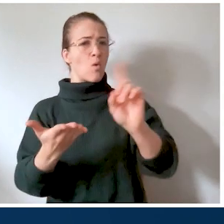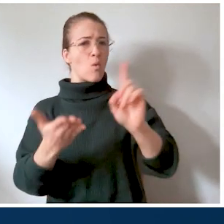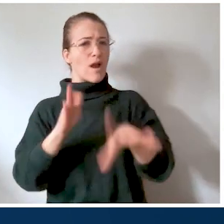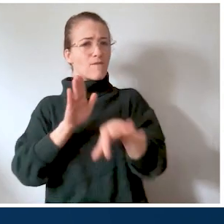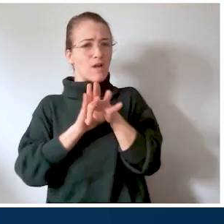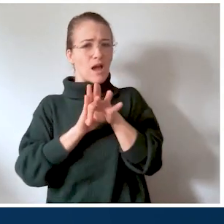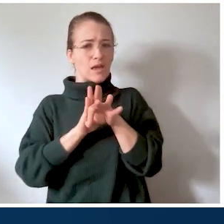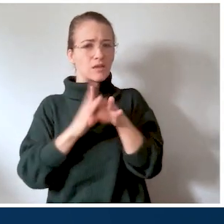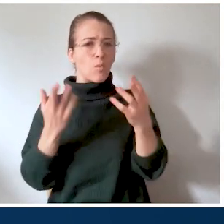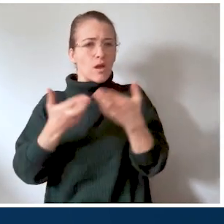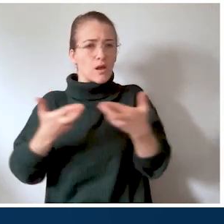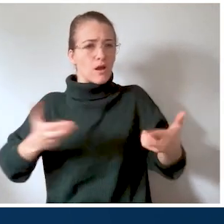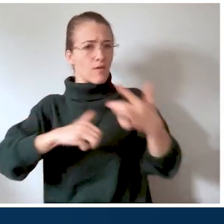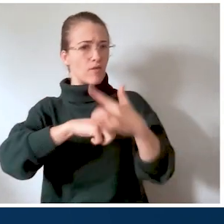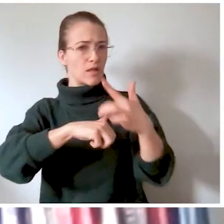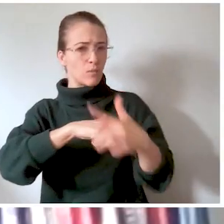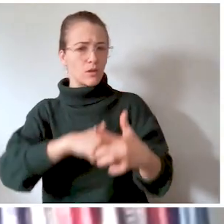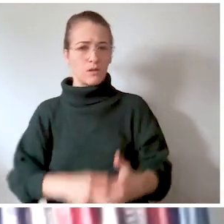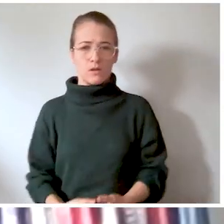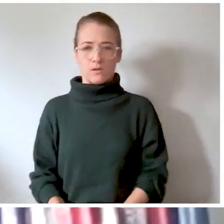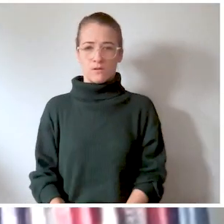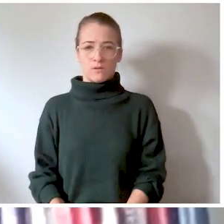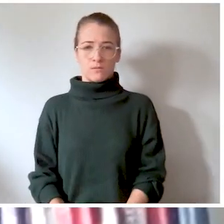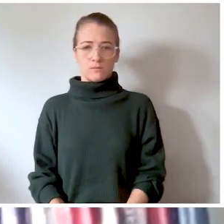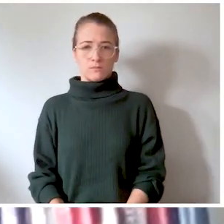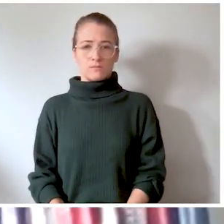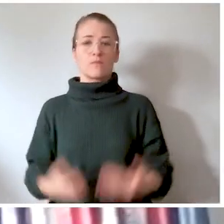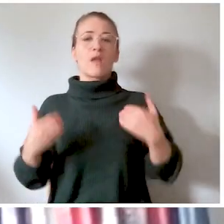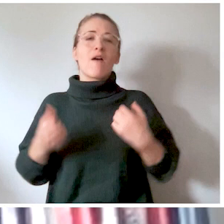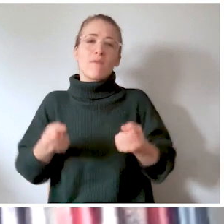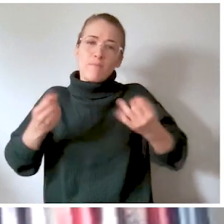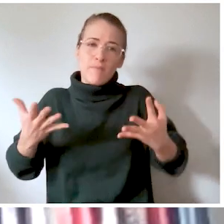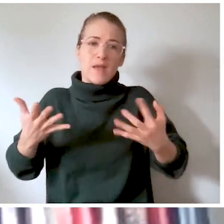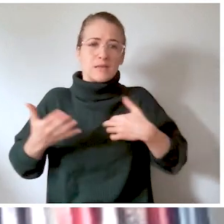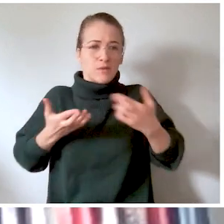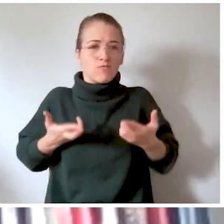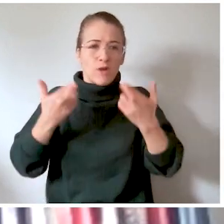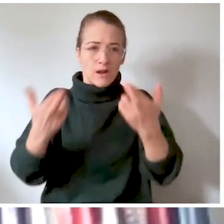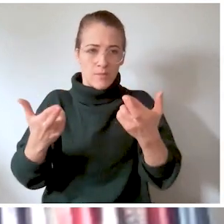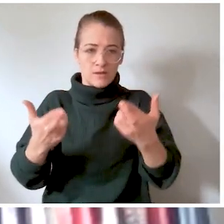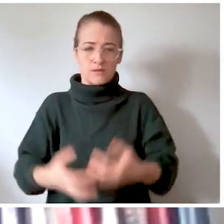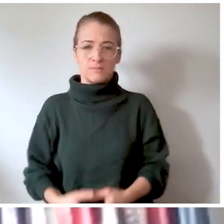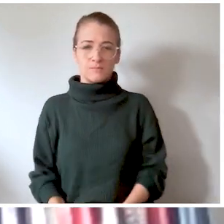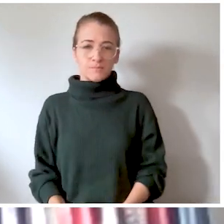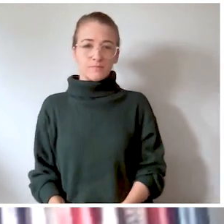What sources are available? So, there's a number of things that I would recommend and as nerdy as this one sounds,